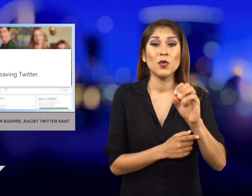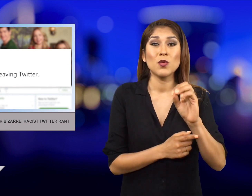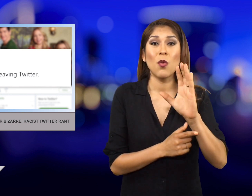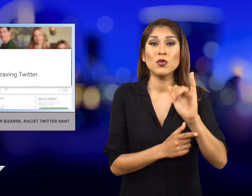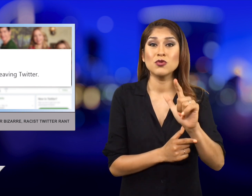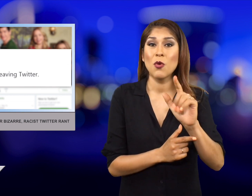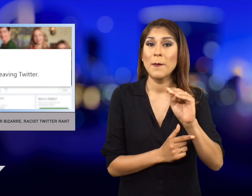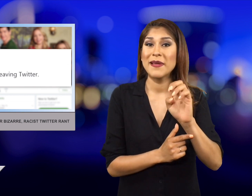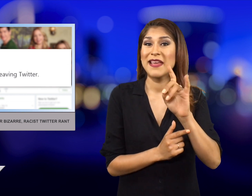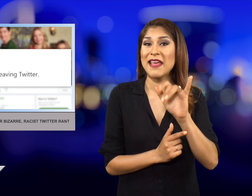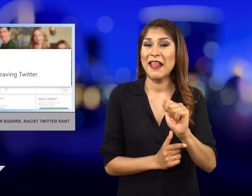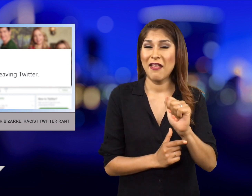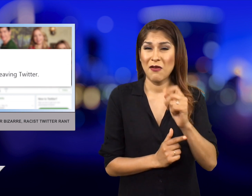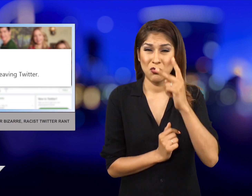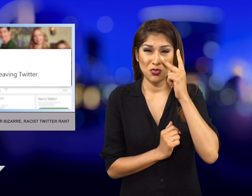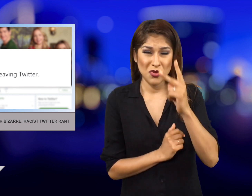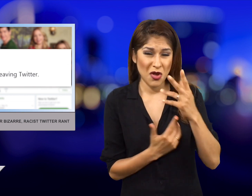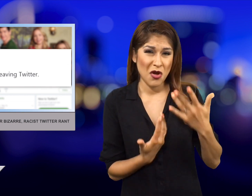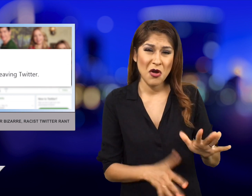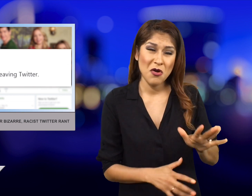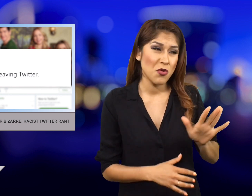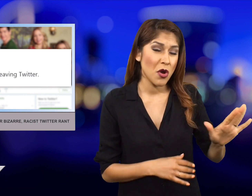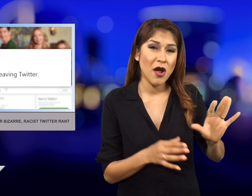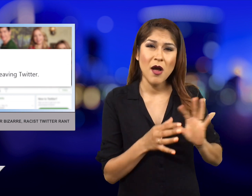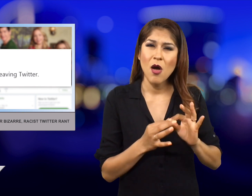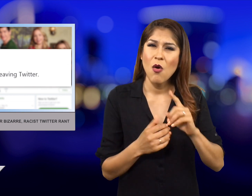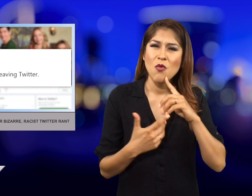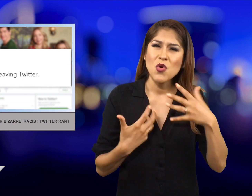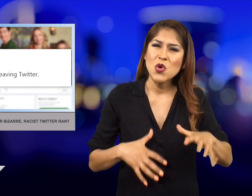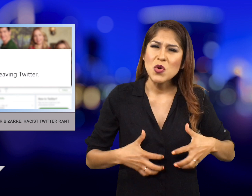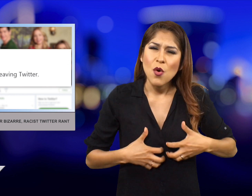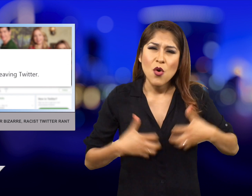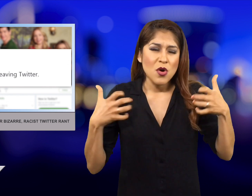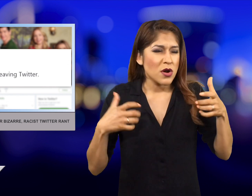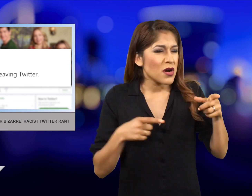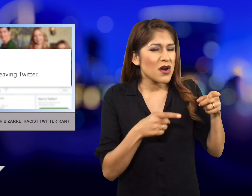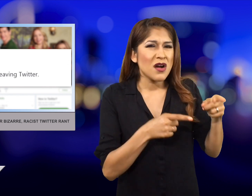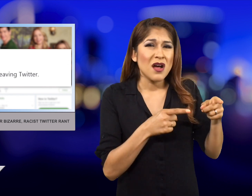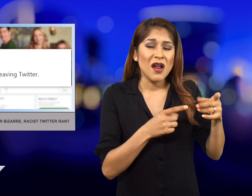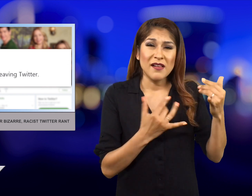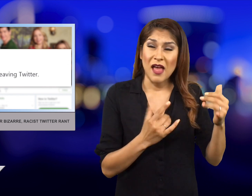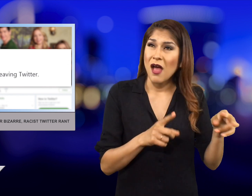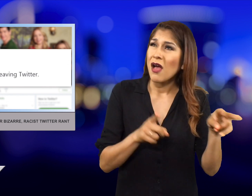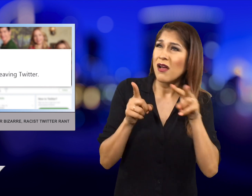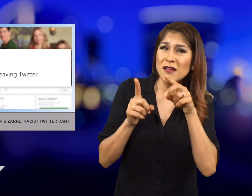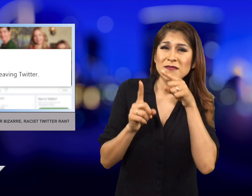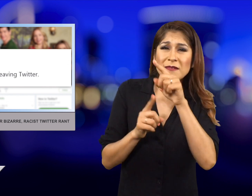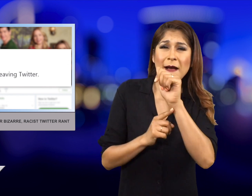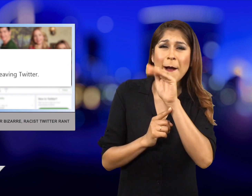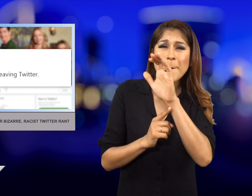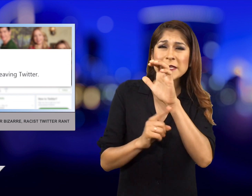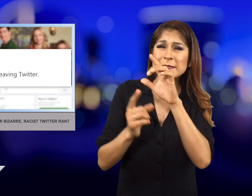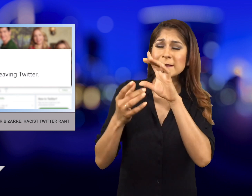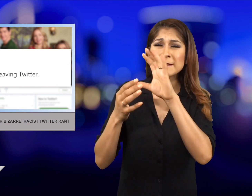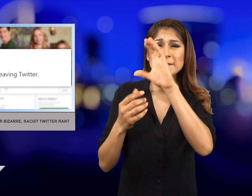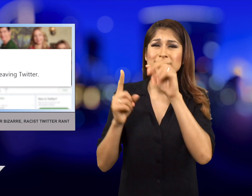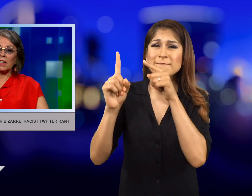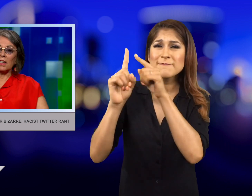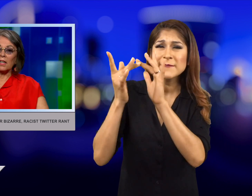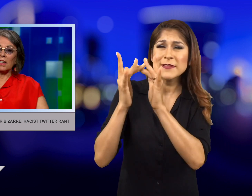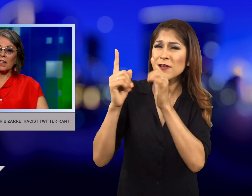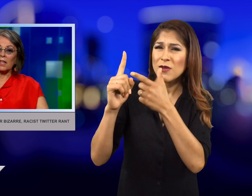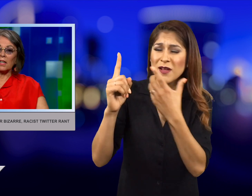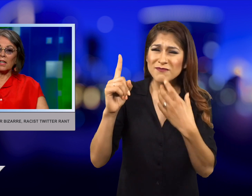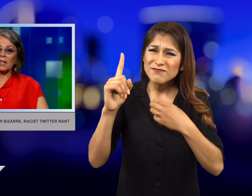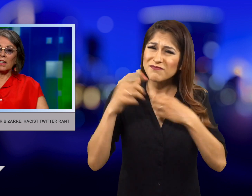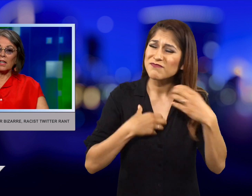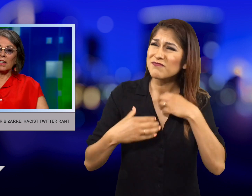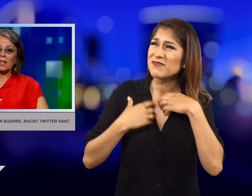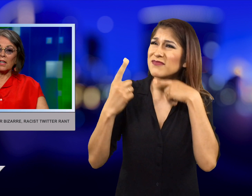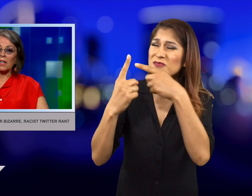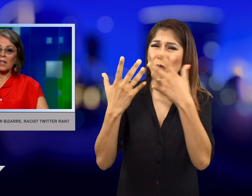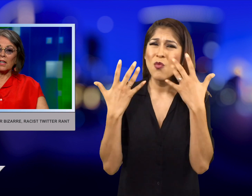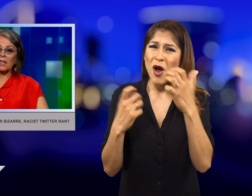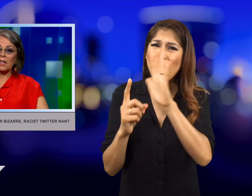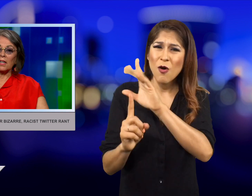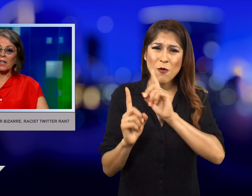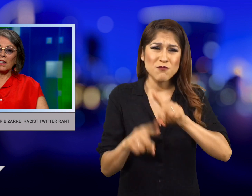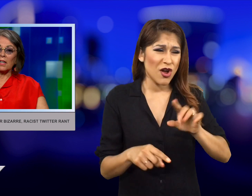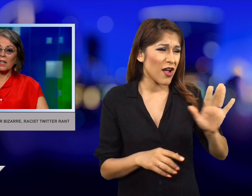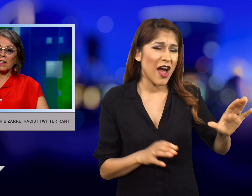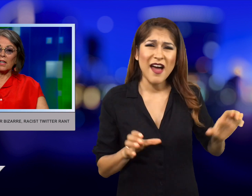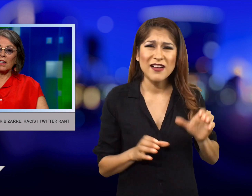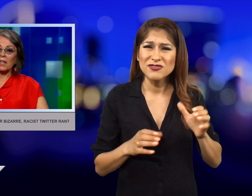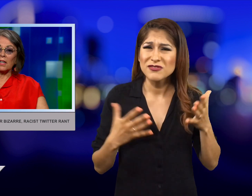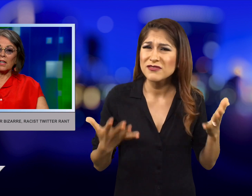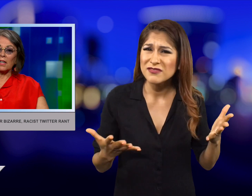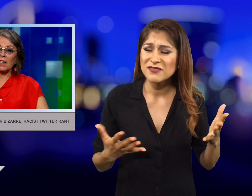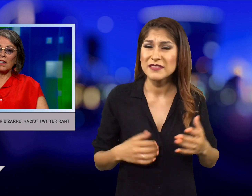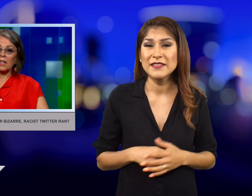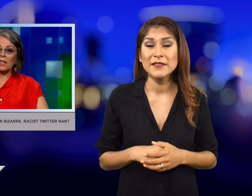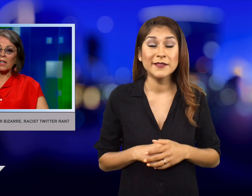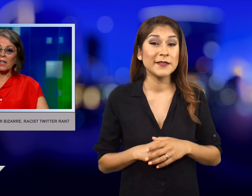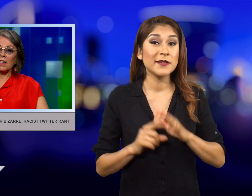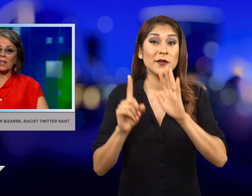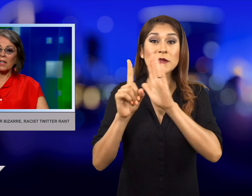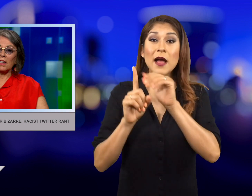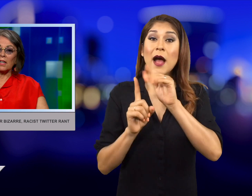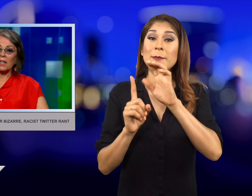Social media lit up with criticism of both Barr and ABC, many demanding a response from ABC.